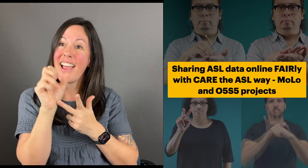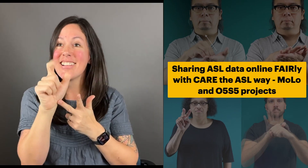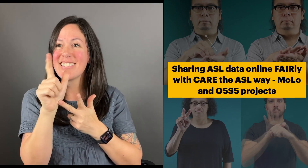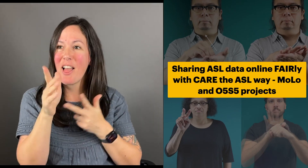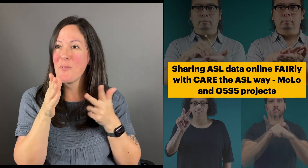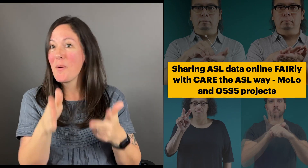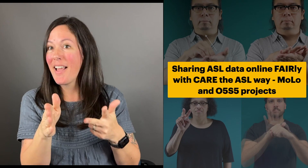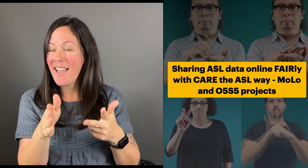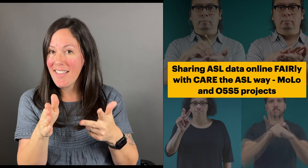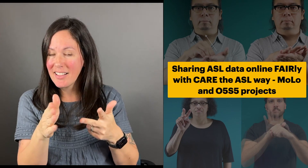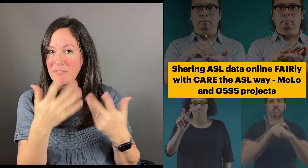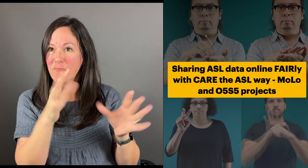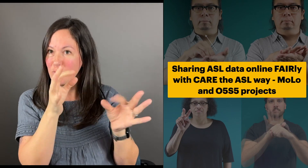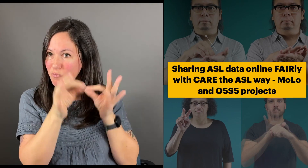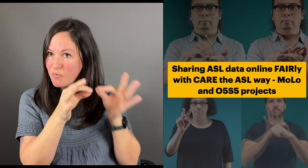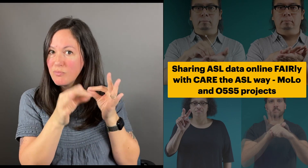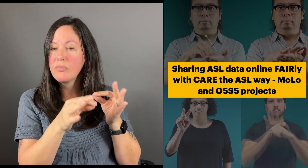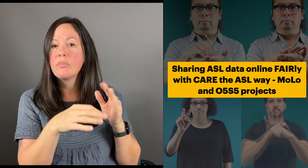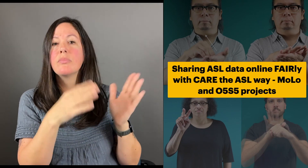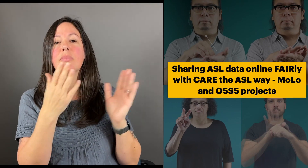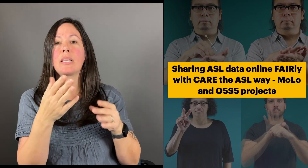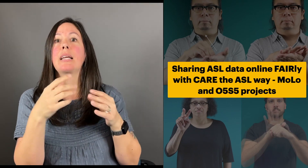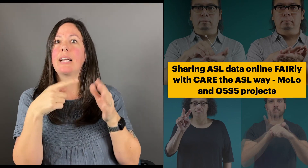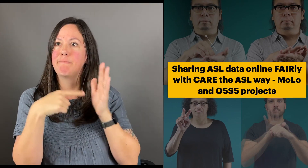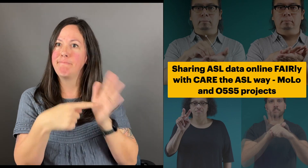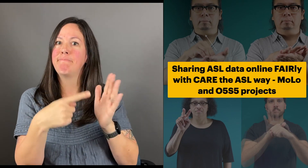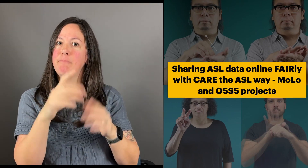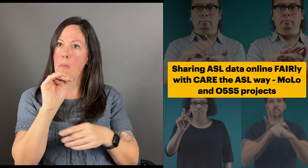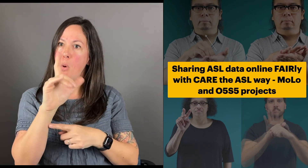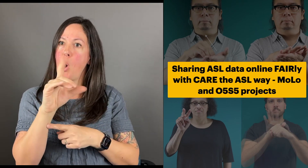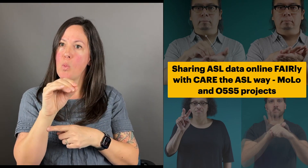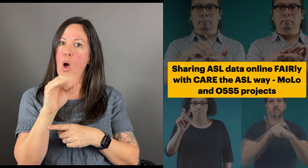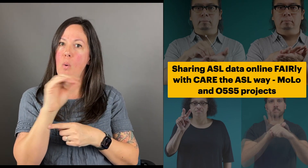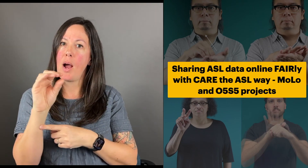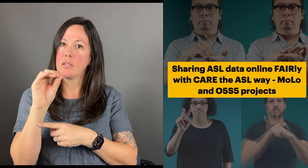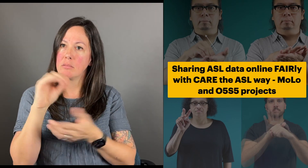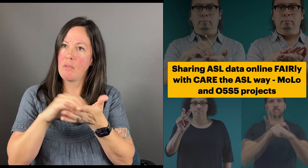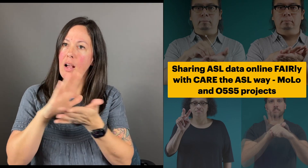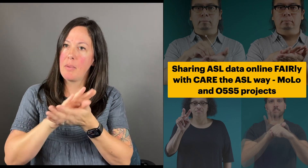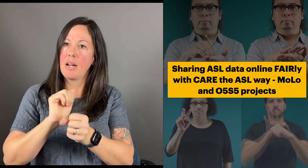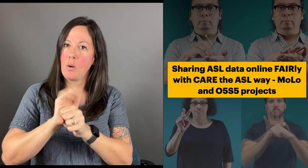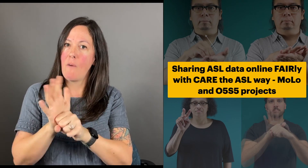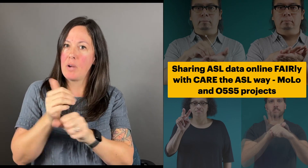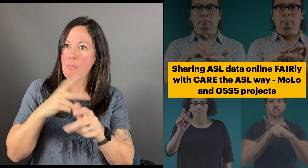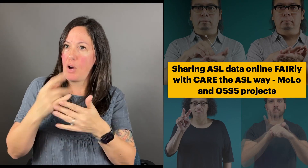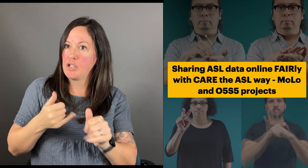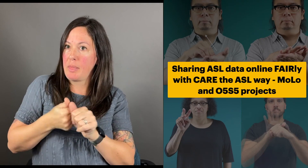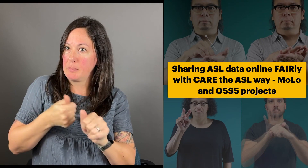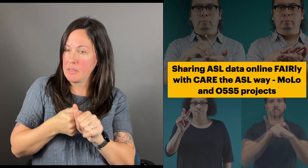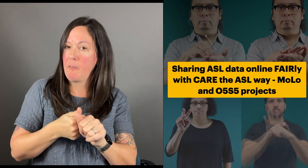Incorporated paying attention to Fair care the ASL way now I really want to um